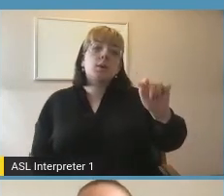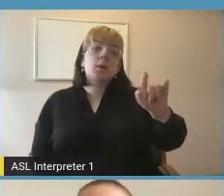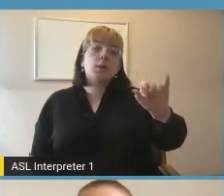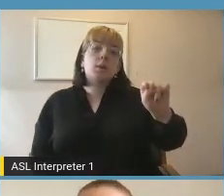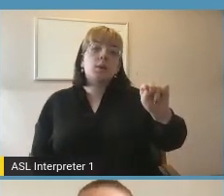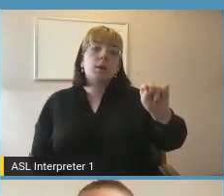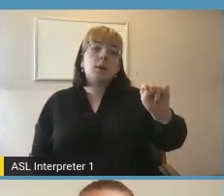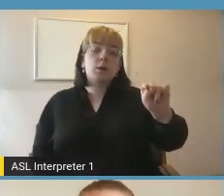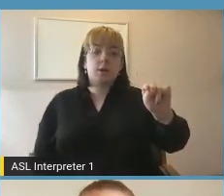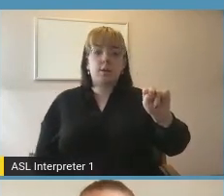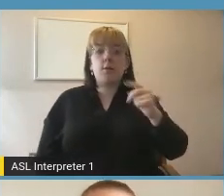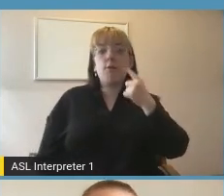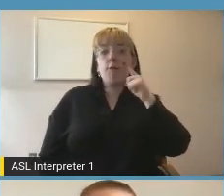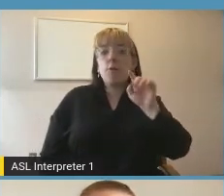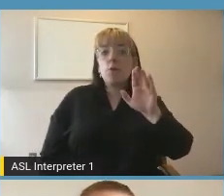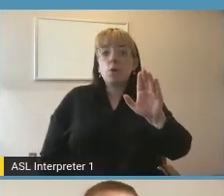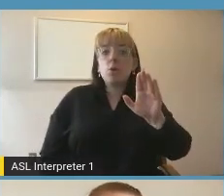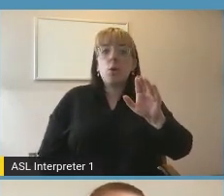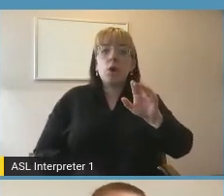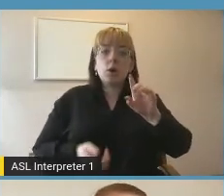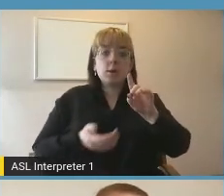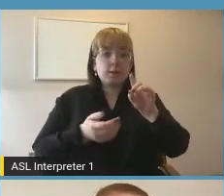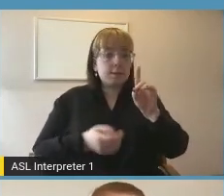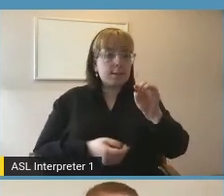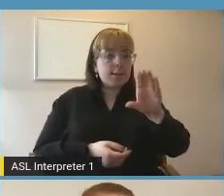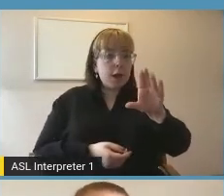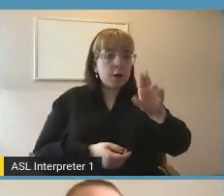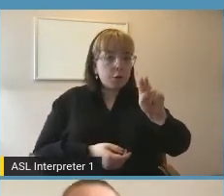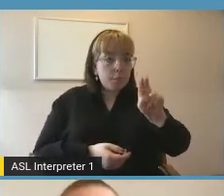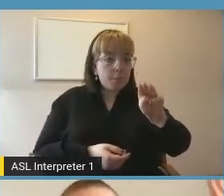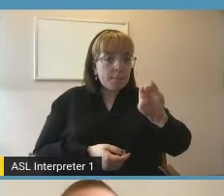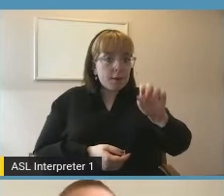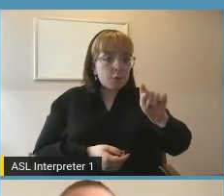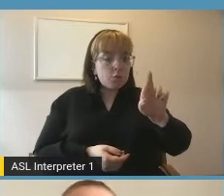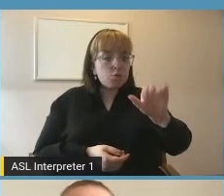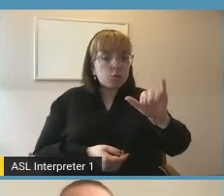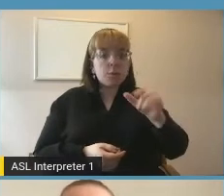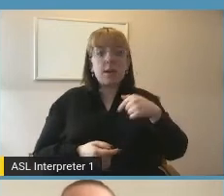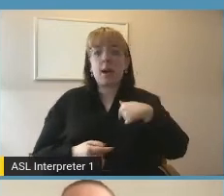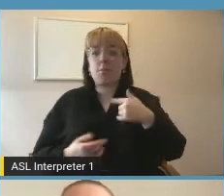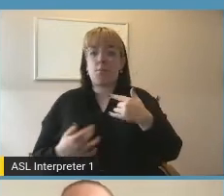what I like to do is have all of my separate interviews transcribed in separate documents.